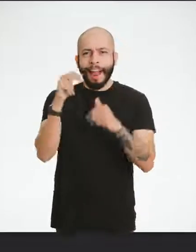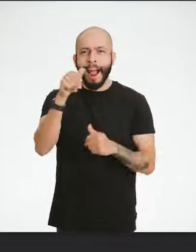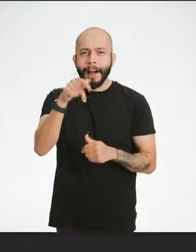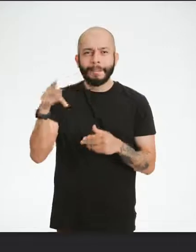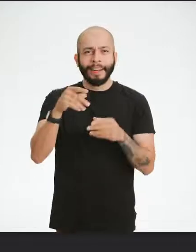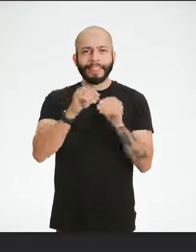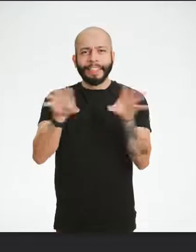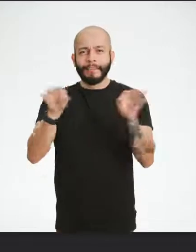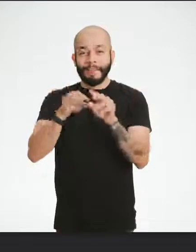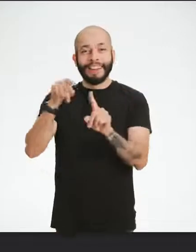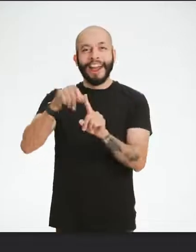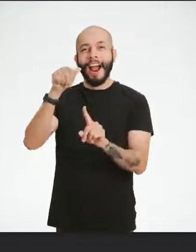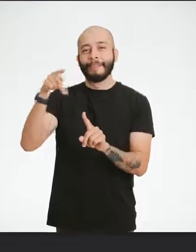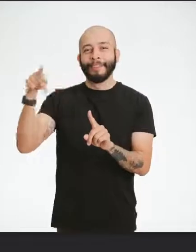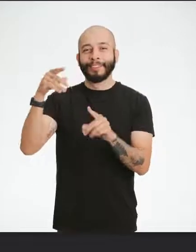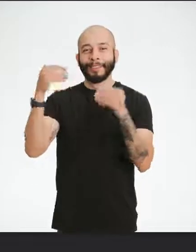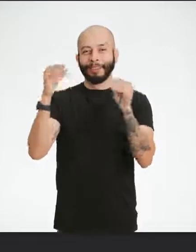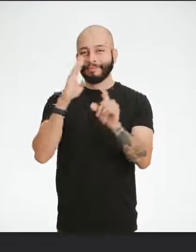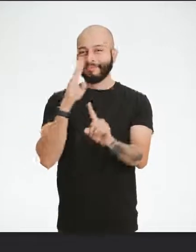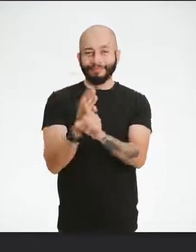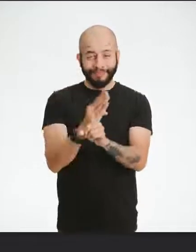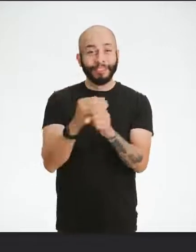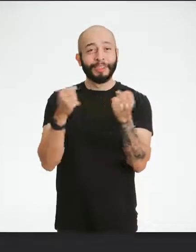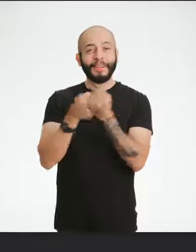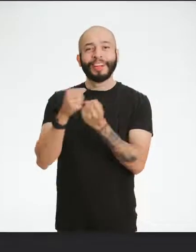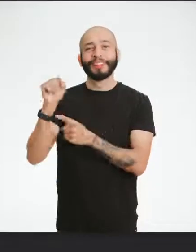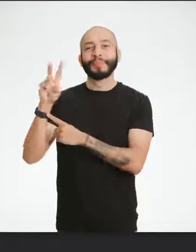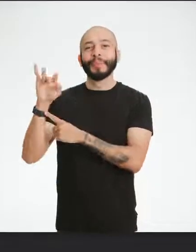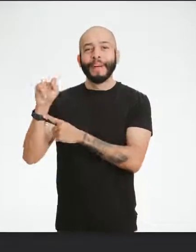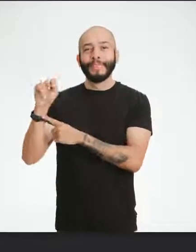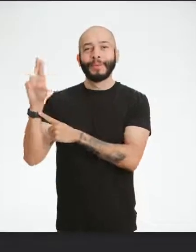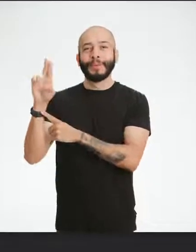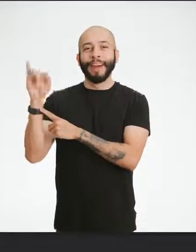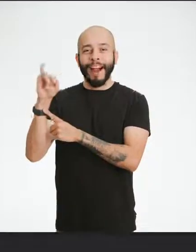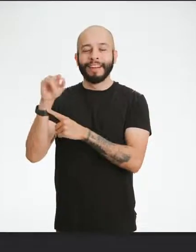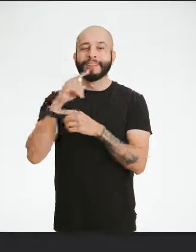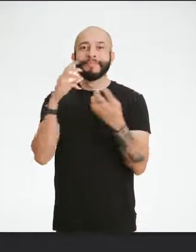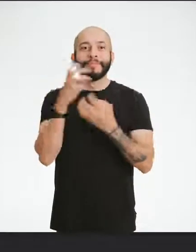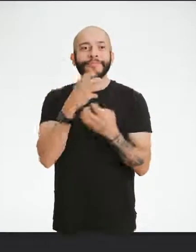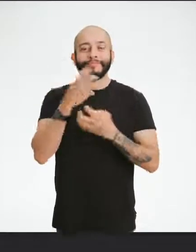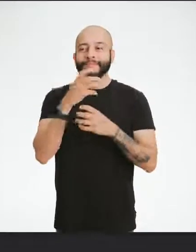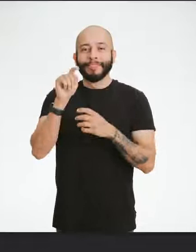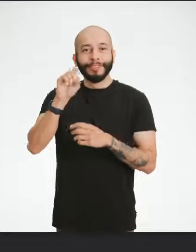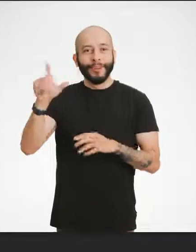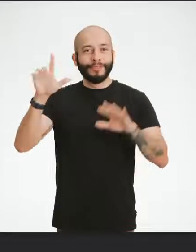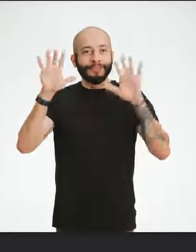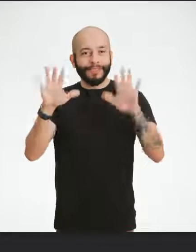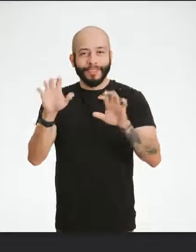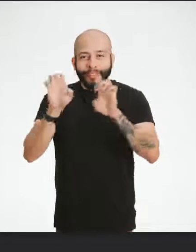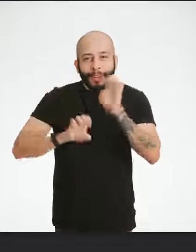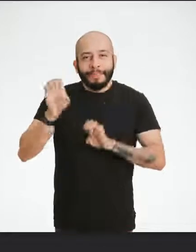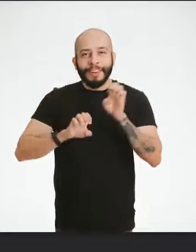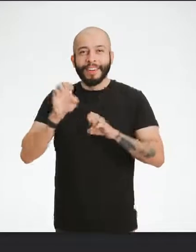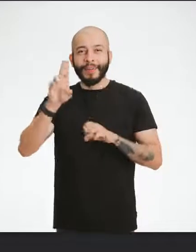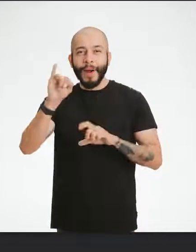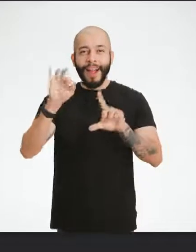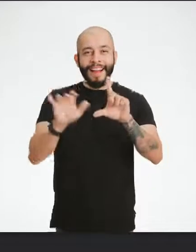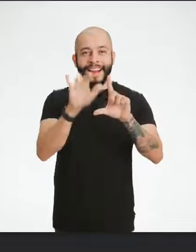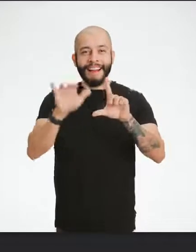to the App Store and support for SwiftUI, making it an incredible tool for experimentation and UI prototyping.